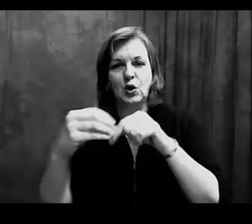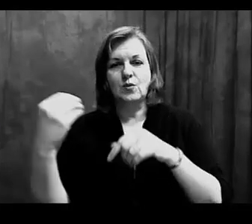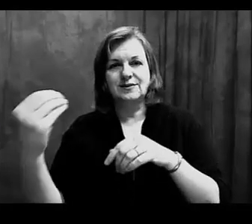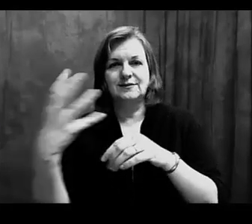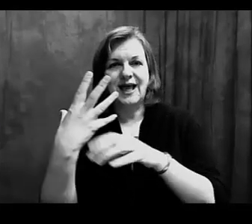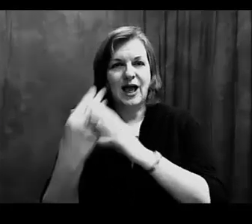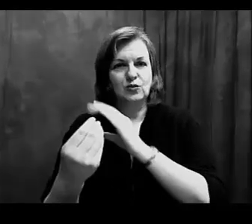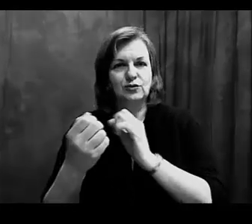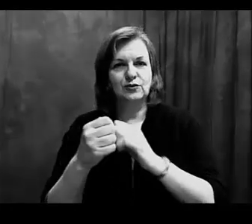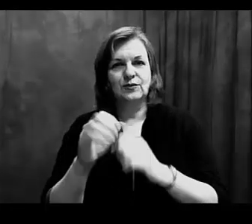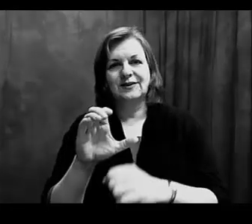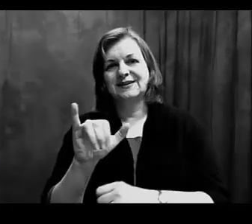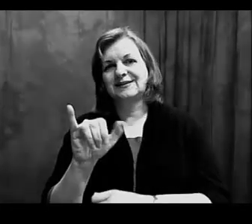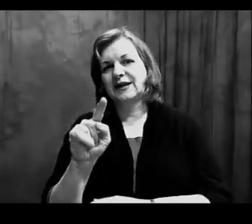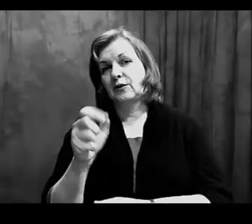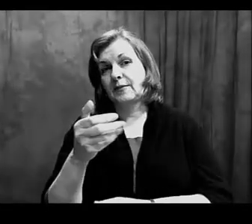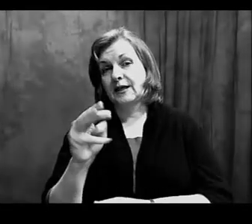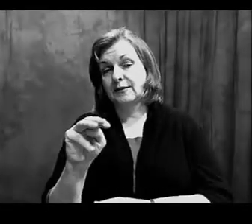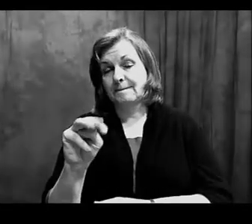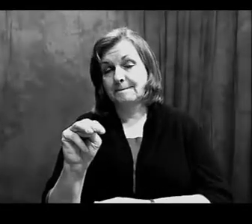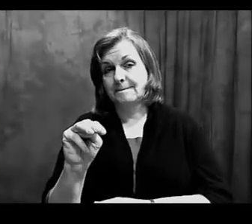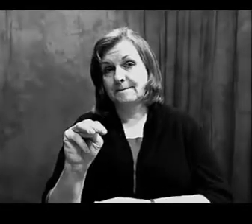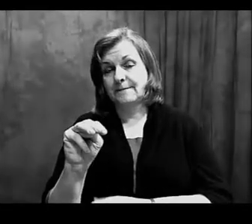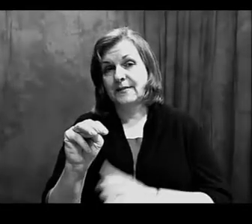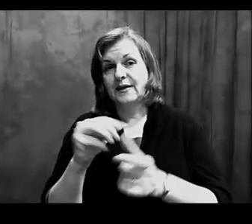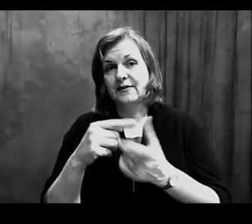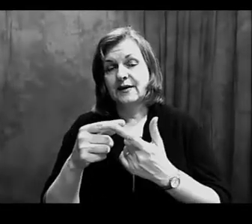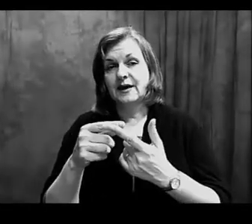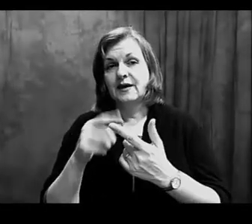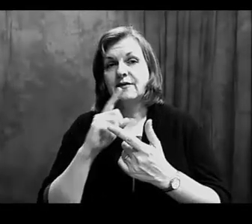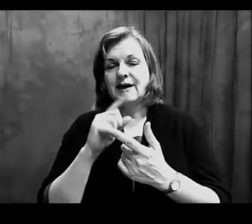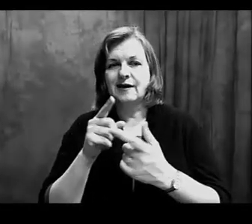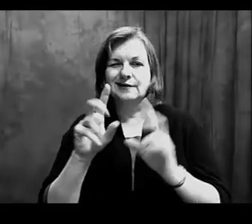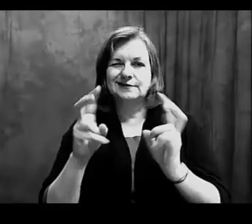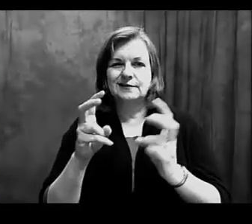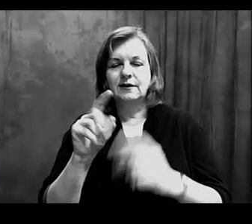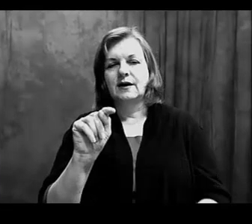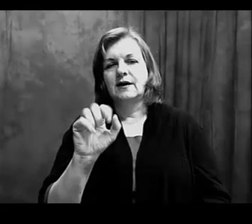and when they pinch off and go out into the cytoplasm